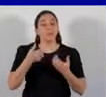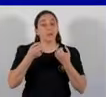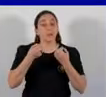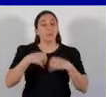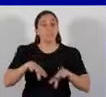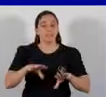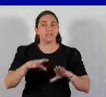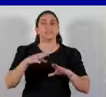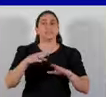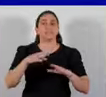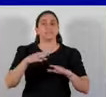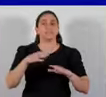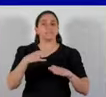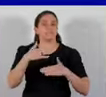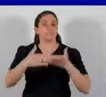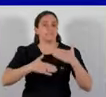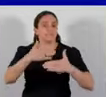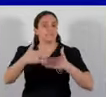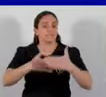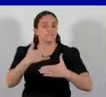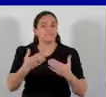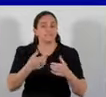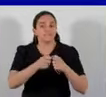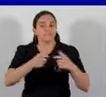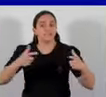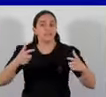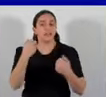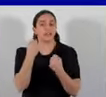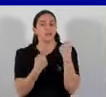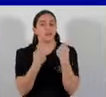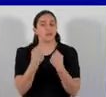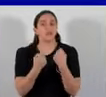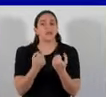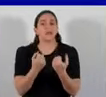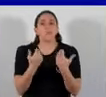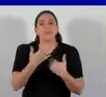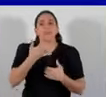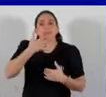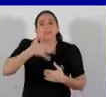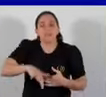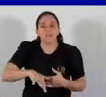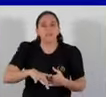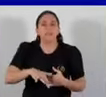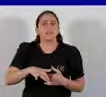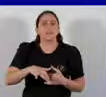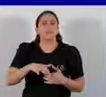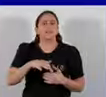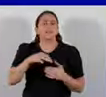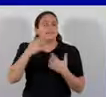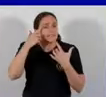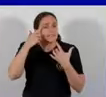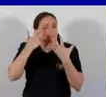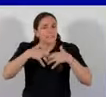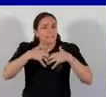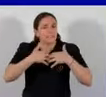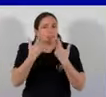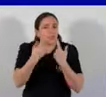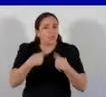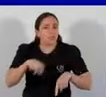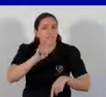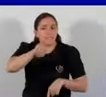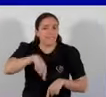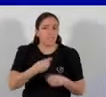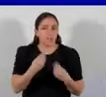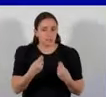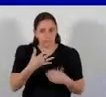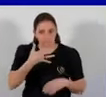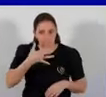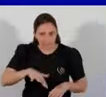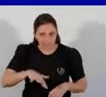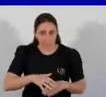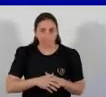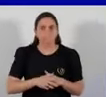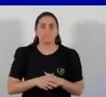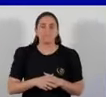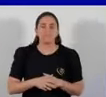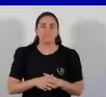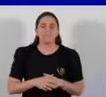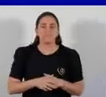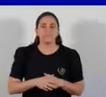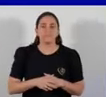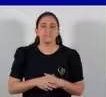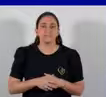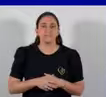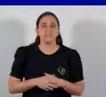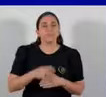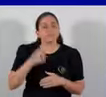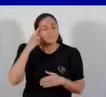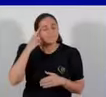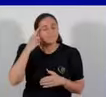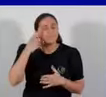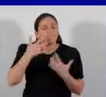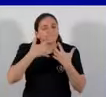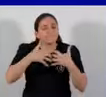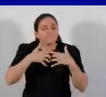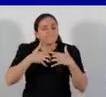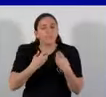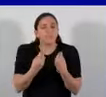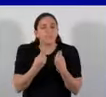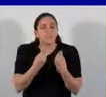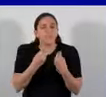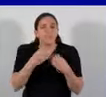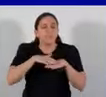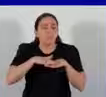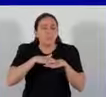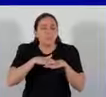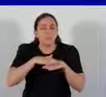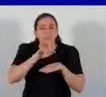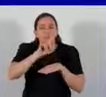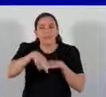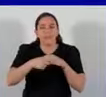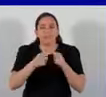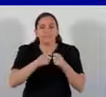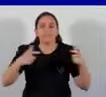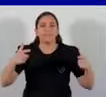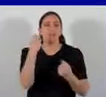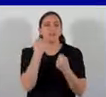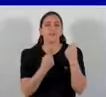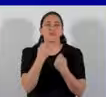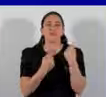The essential logic of economic growth had already been described by Adam Smith in his research on the nature and cause of wealth in nations